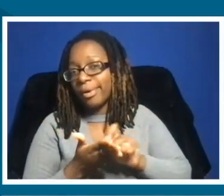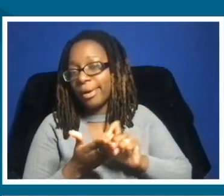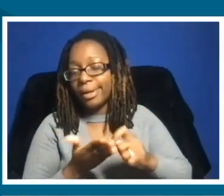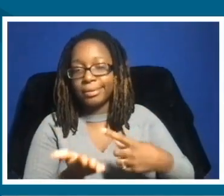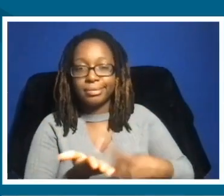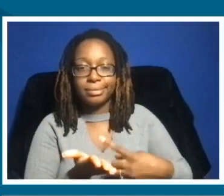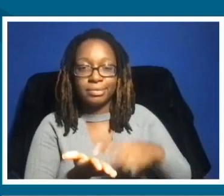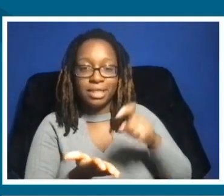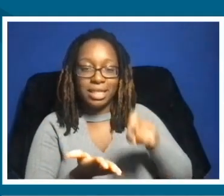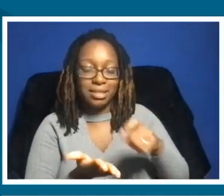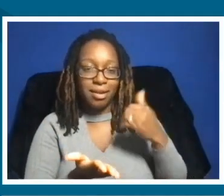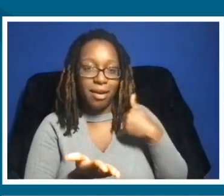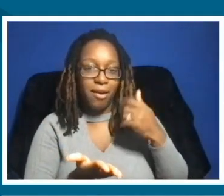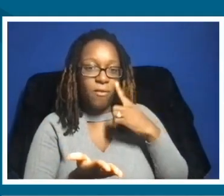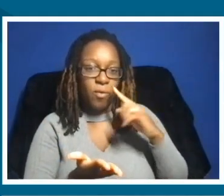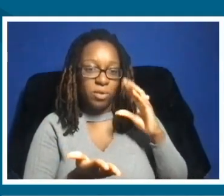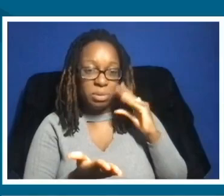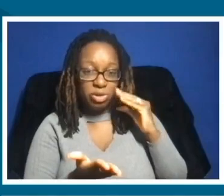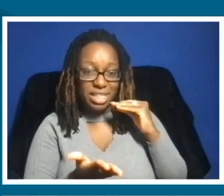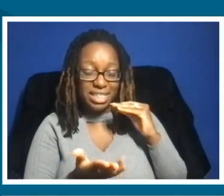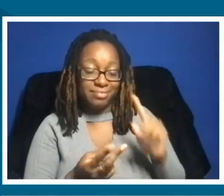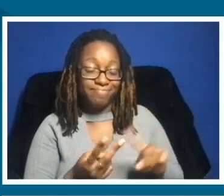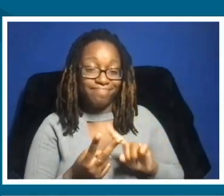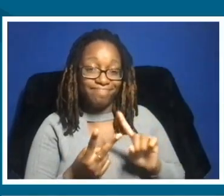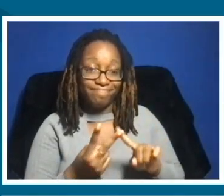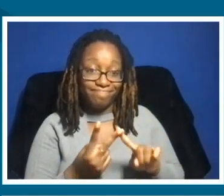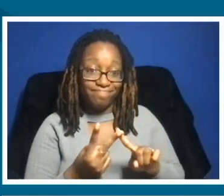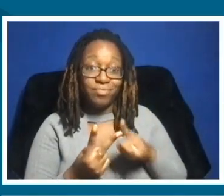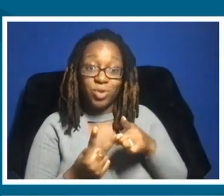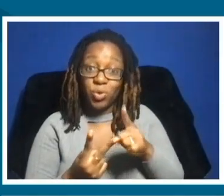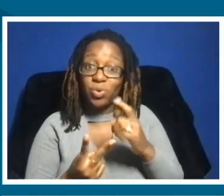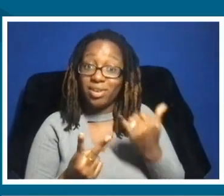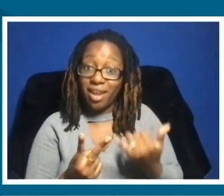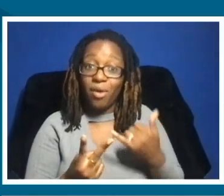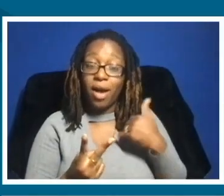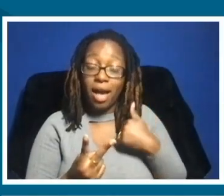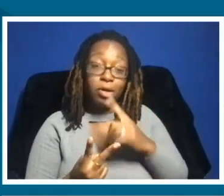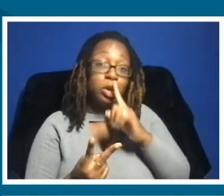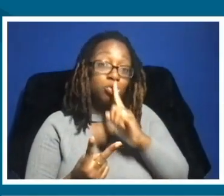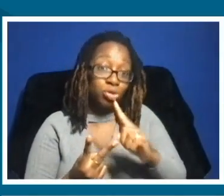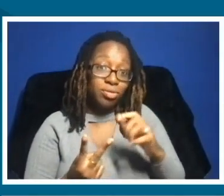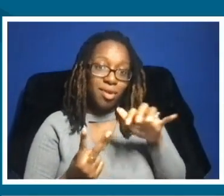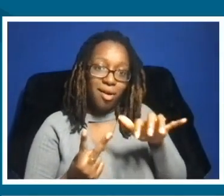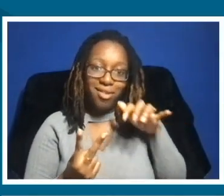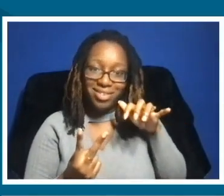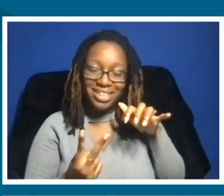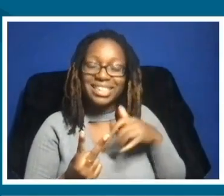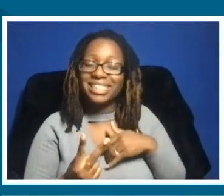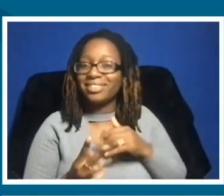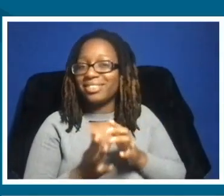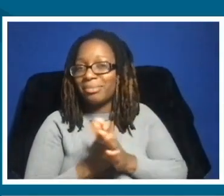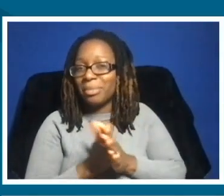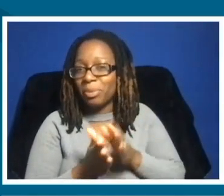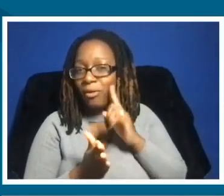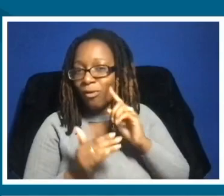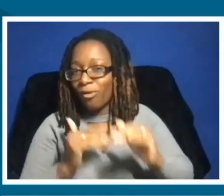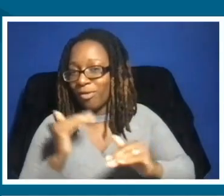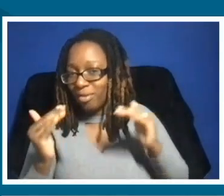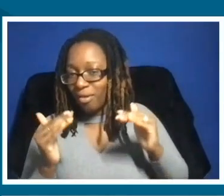experience second you have a real audience that is motivating it's motivating for adults it's also motivating for children we're always